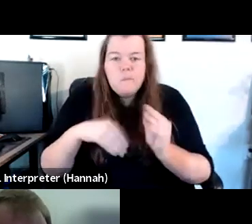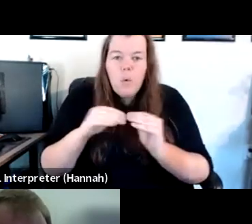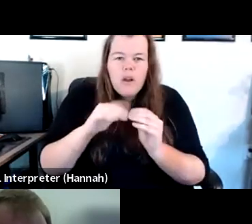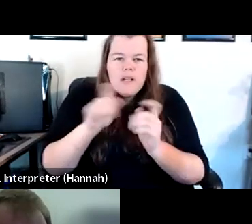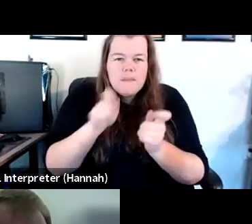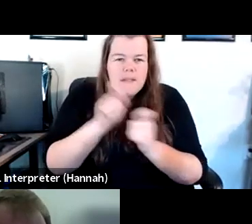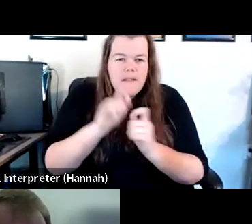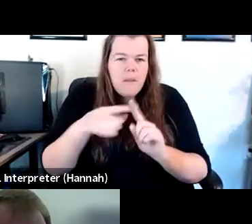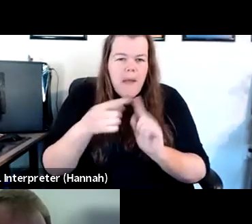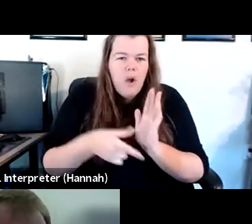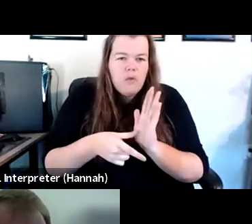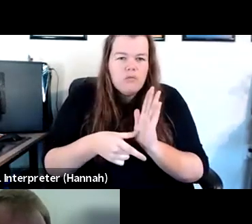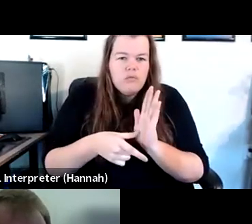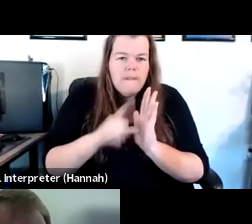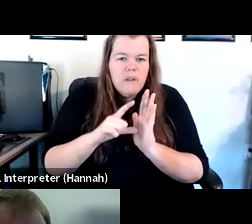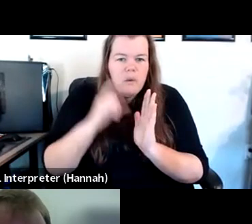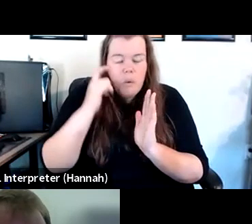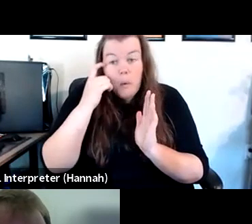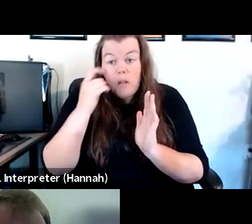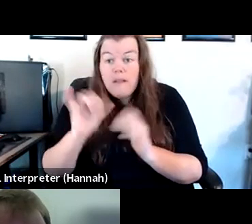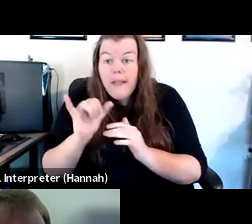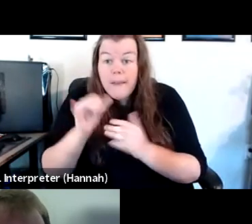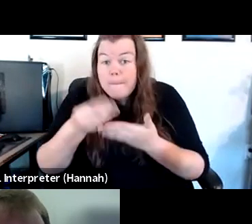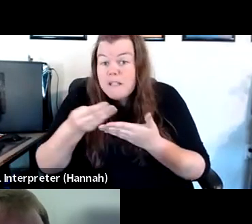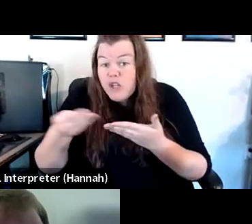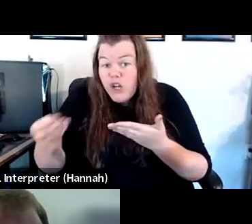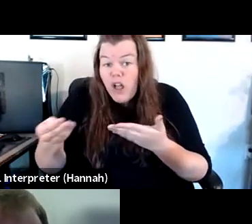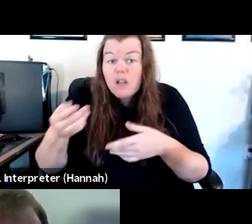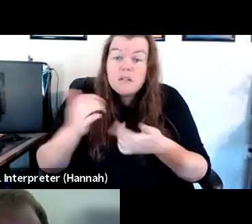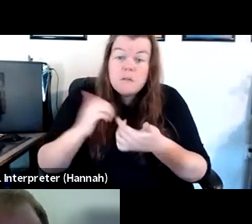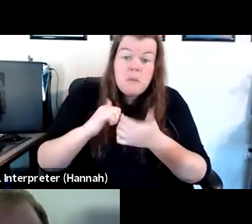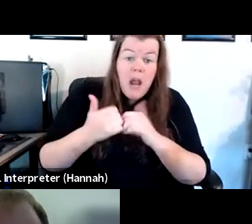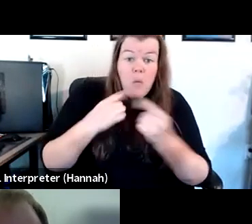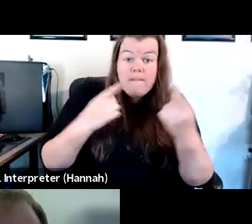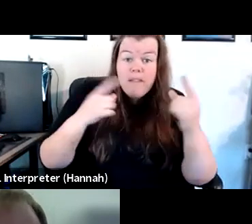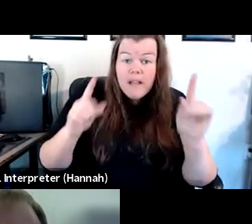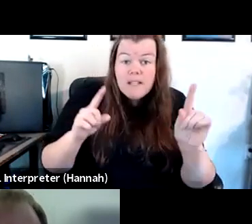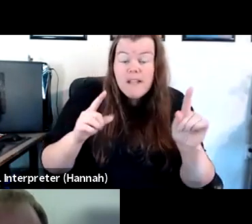what? Are you referring to like materials and how effective they are with outreach or referring to